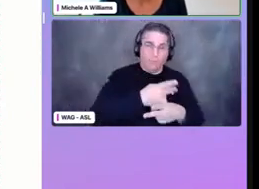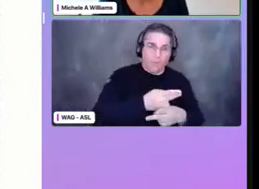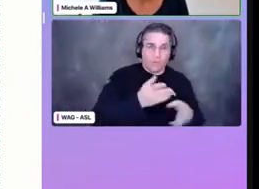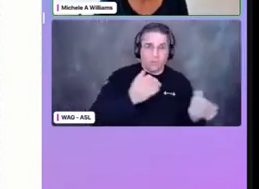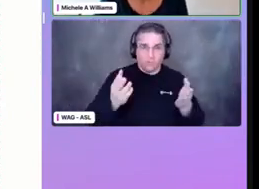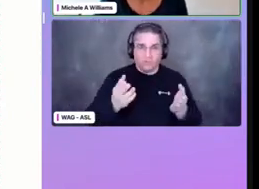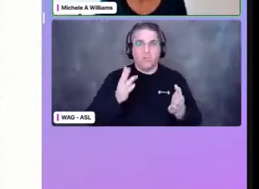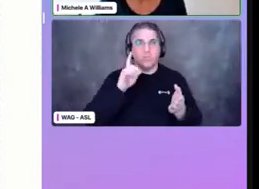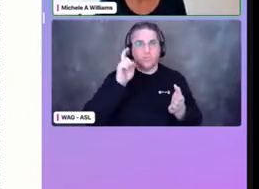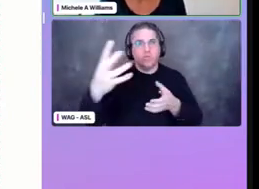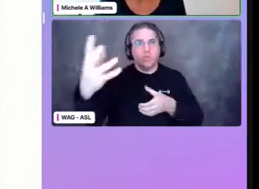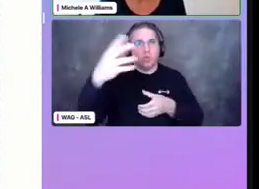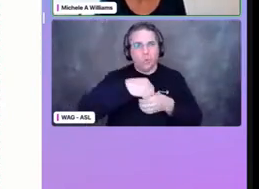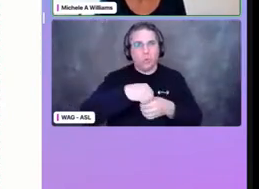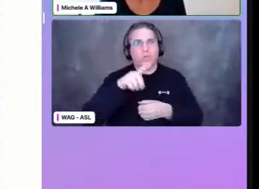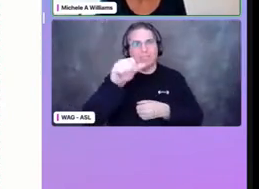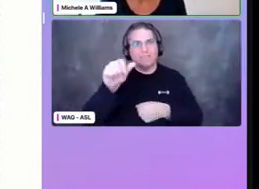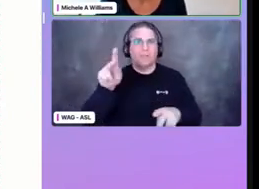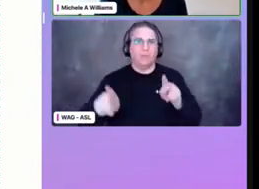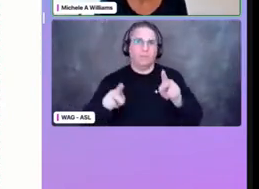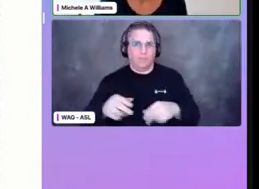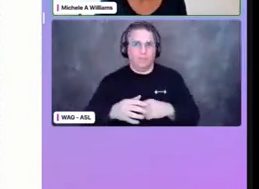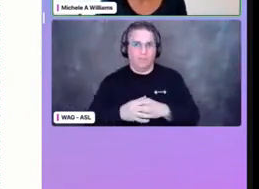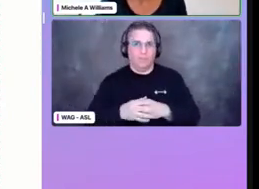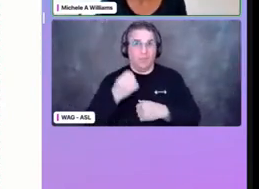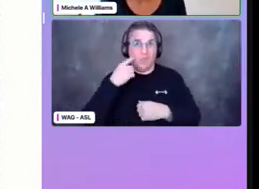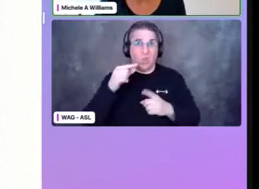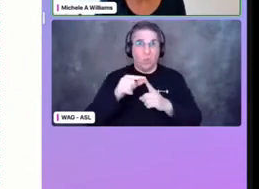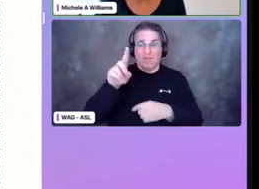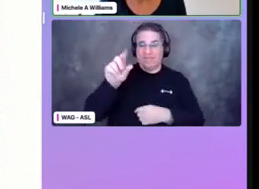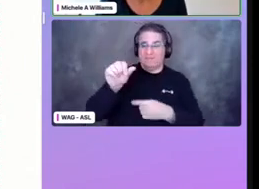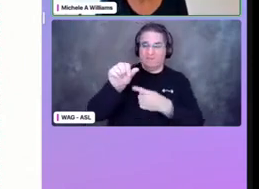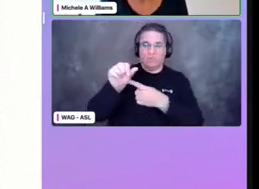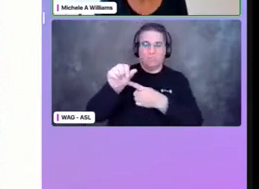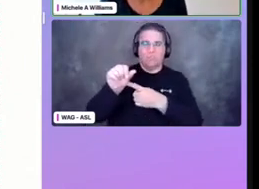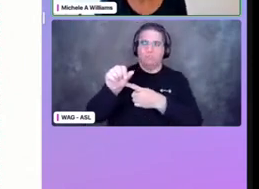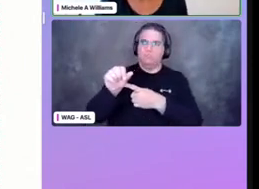representative for any product or service includes disabled